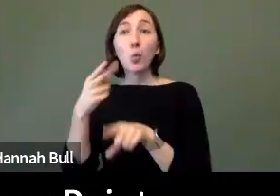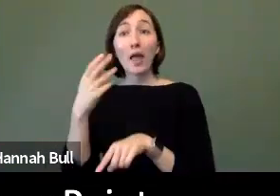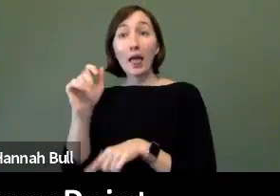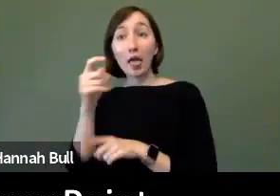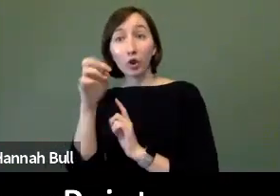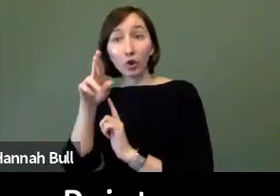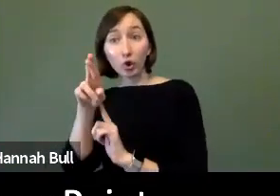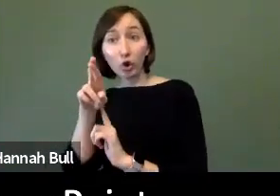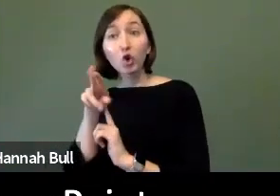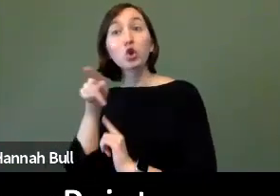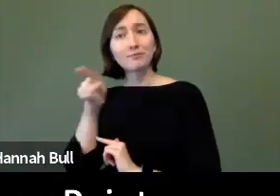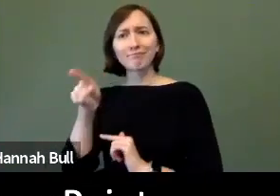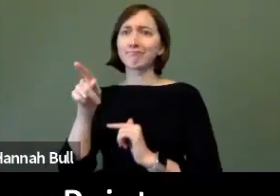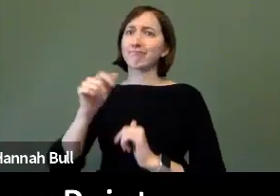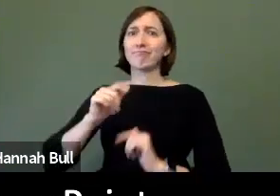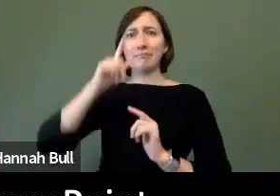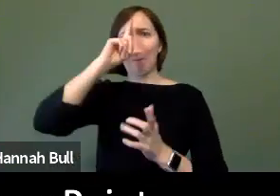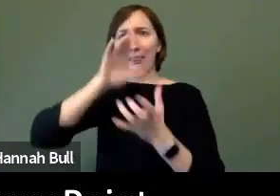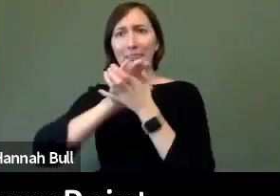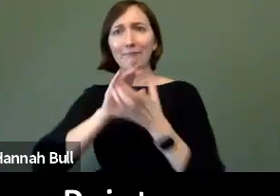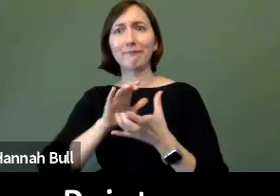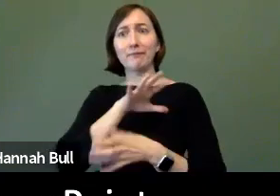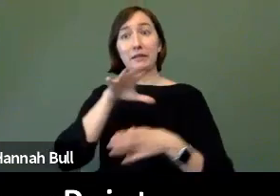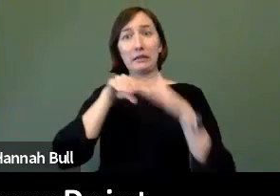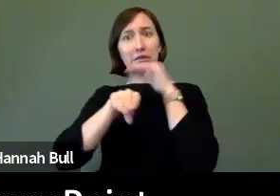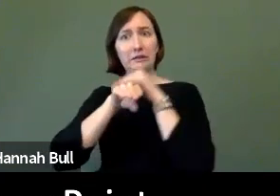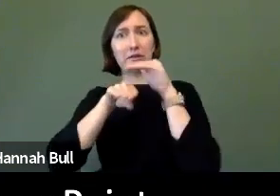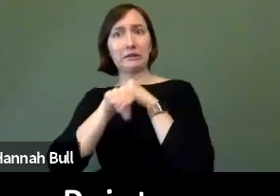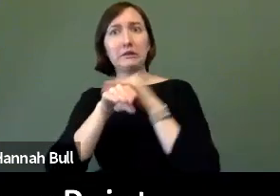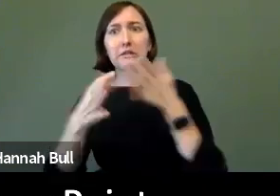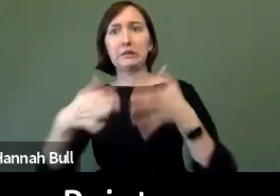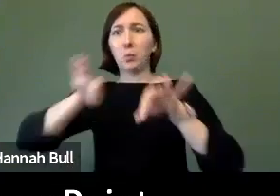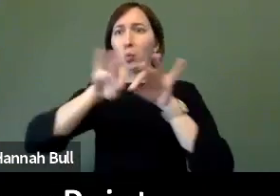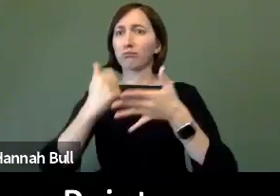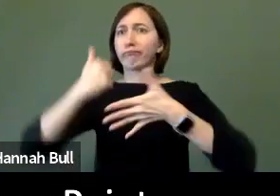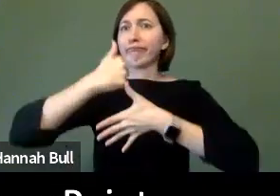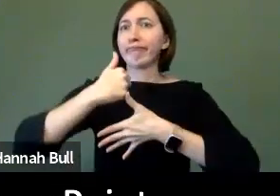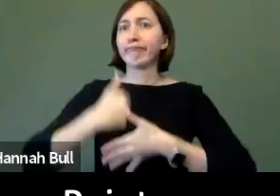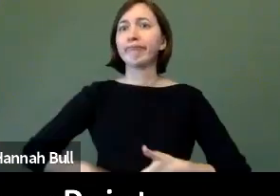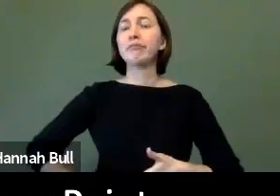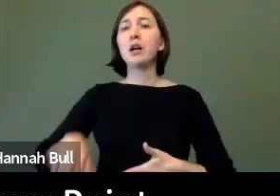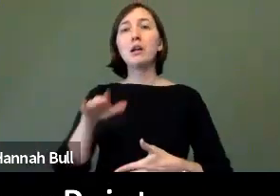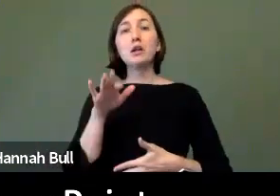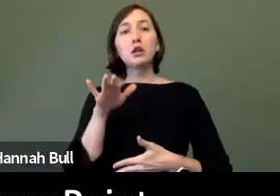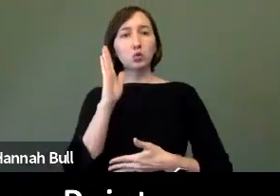We believe in as being as accessible as possible. So you're going to see that as something